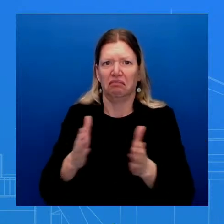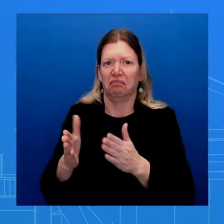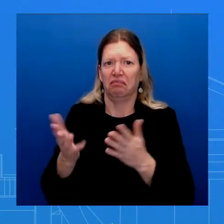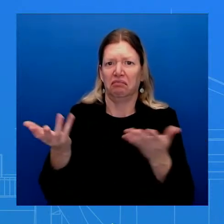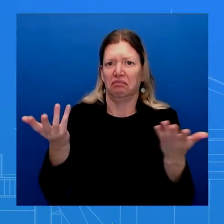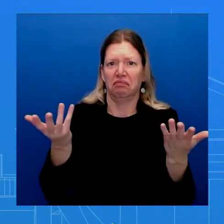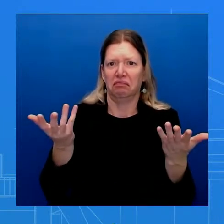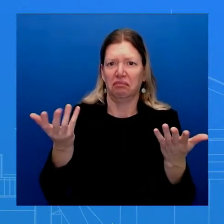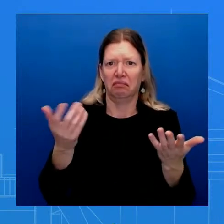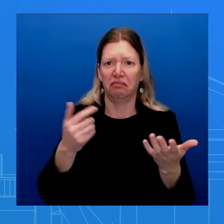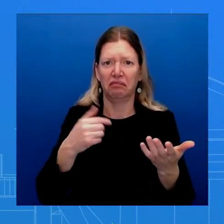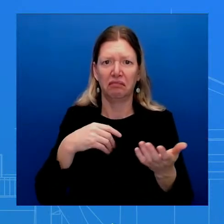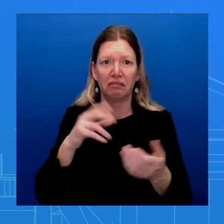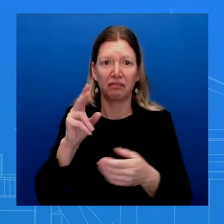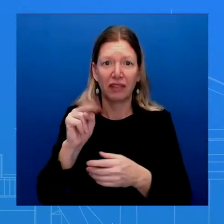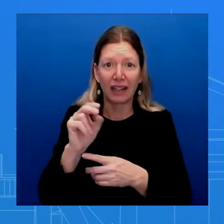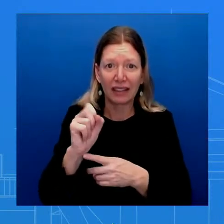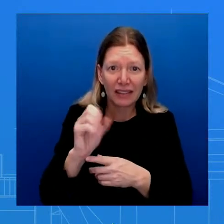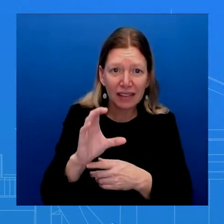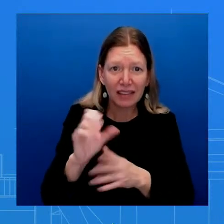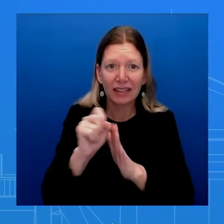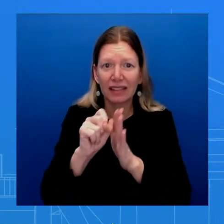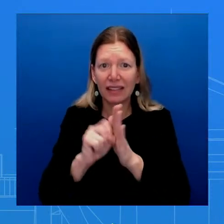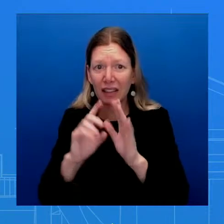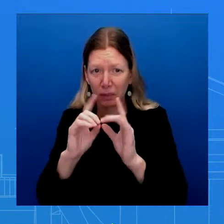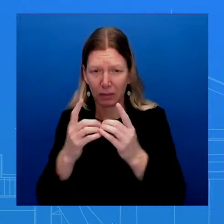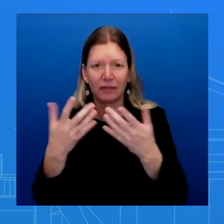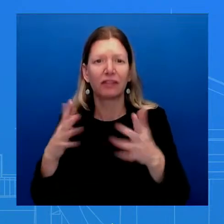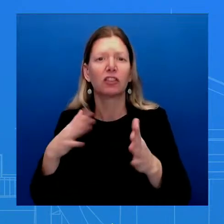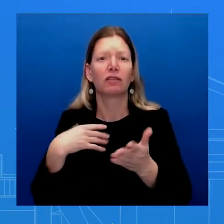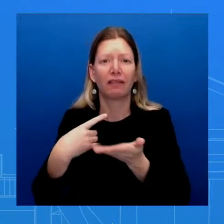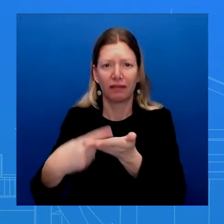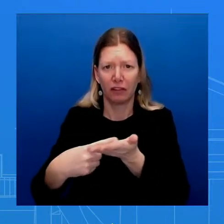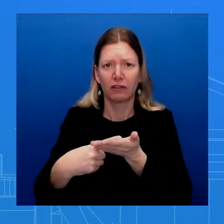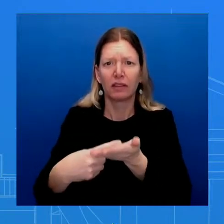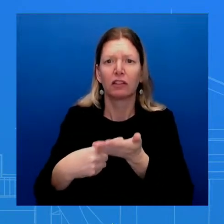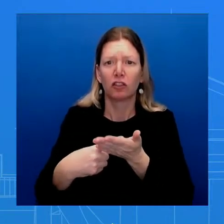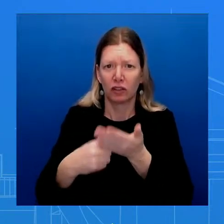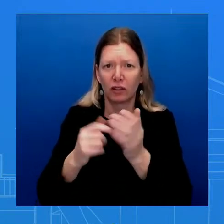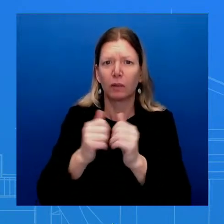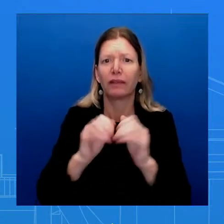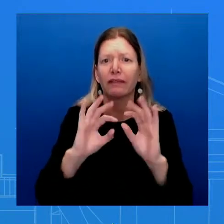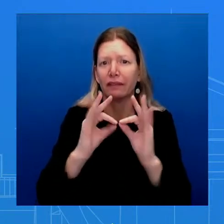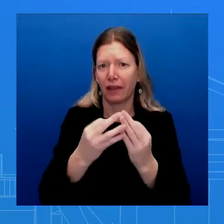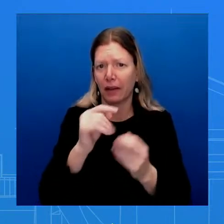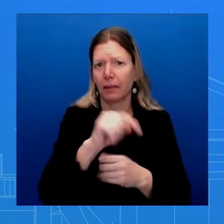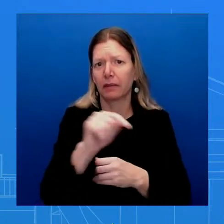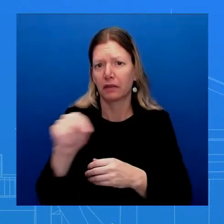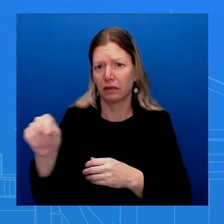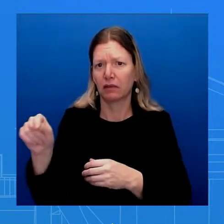have had conversations with the families of -- of the hostages. Obviously, we've -- we've --